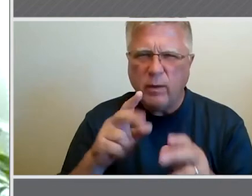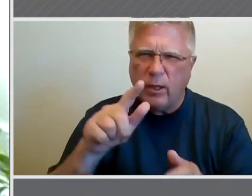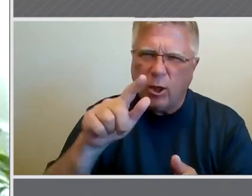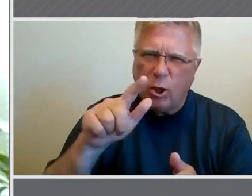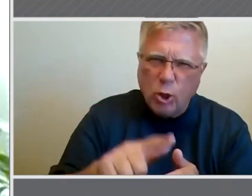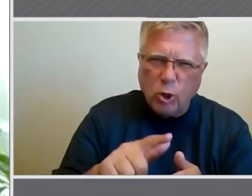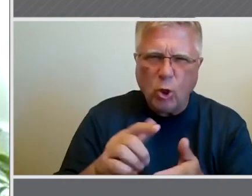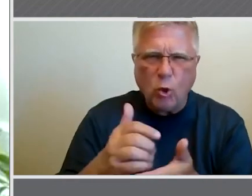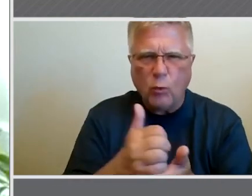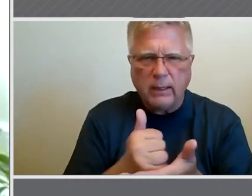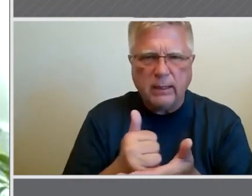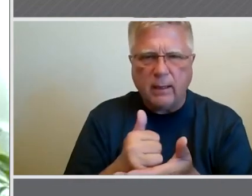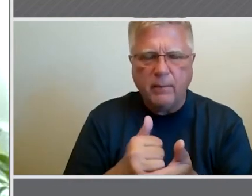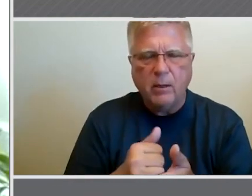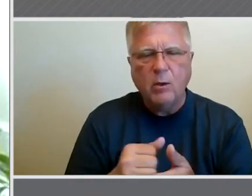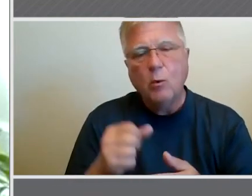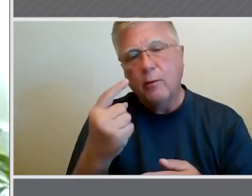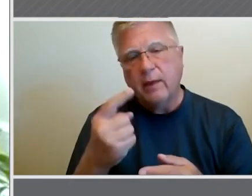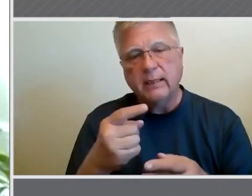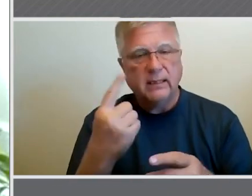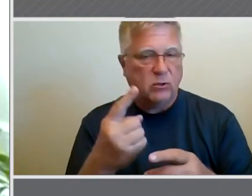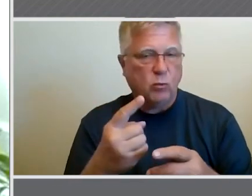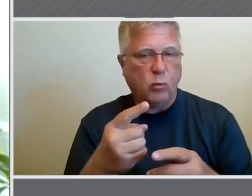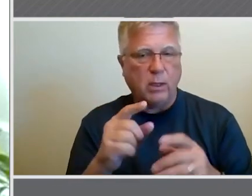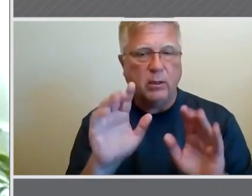but it's only one tool in the toolbox and a related question was any